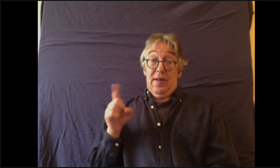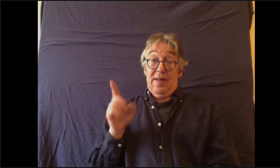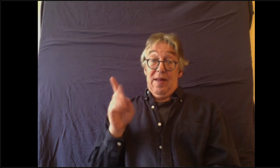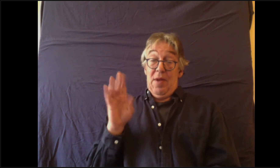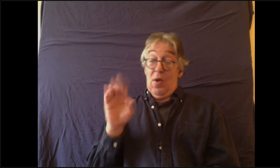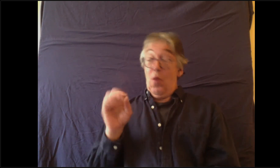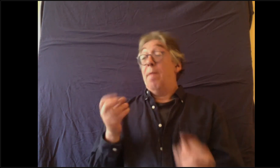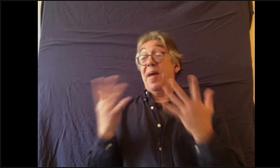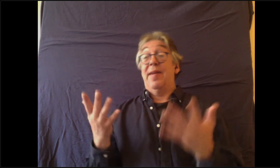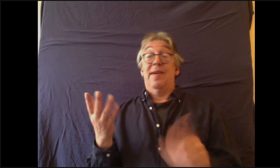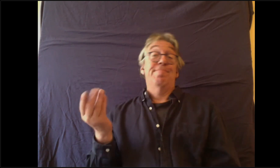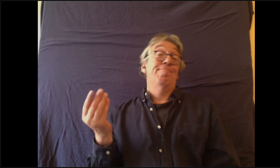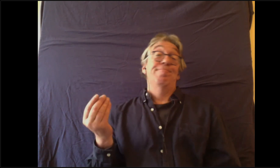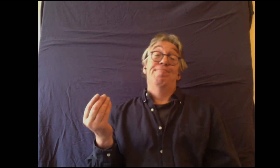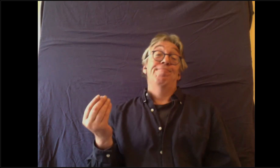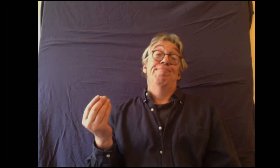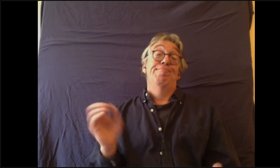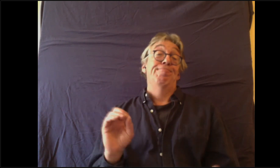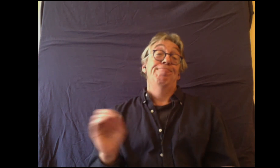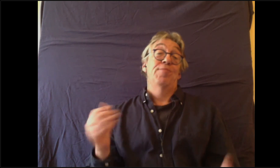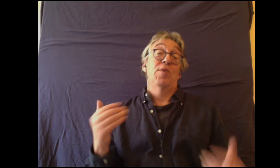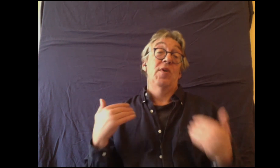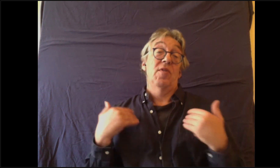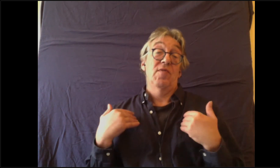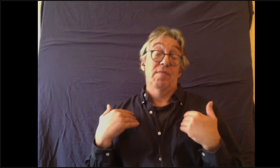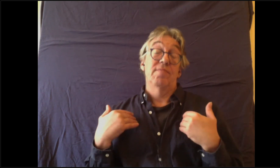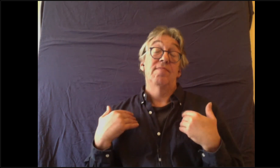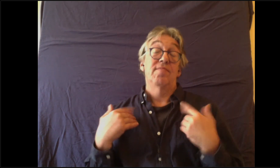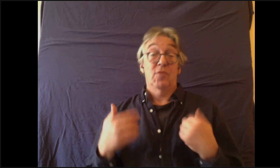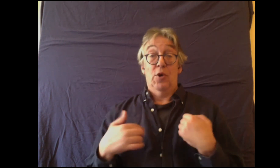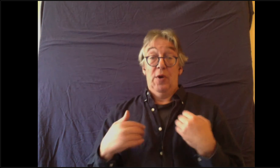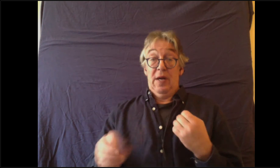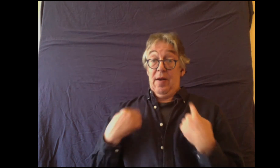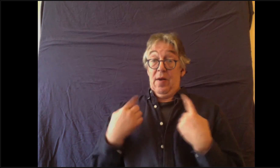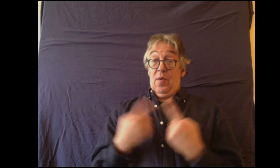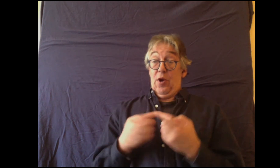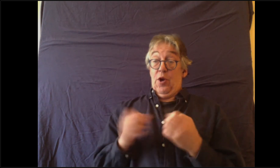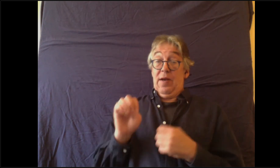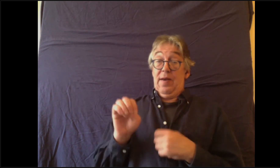From our point of view in EDF we see one of our roles is to make sure